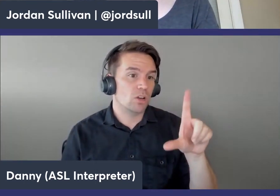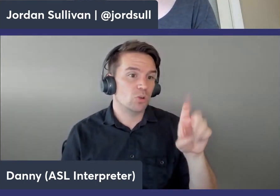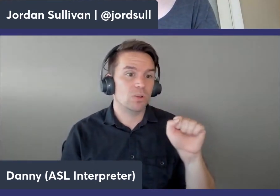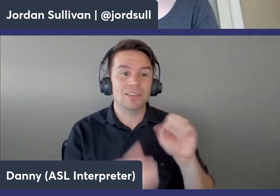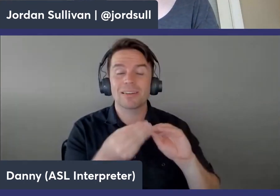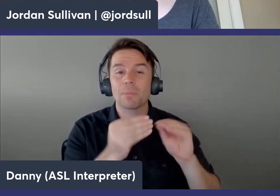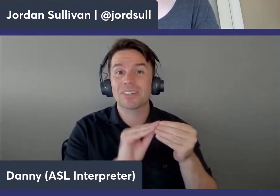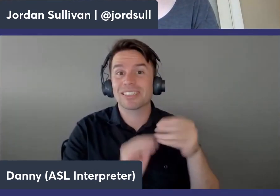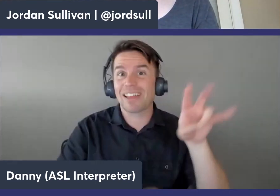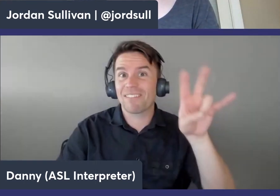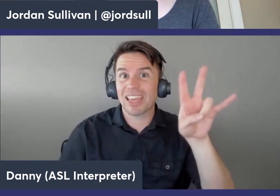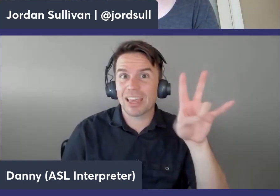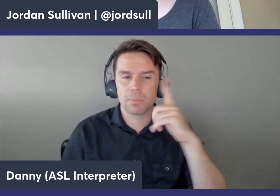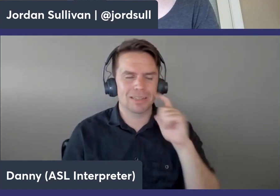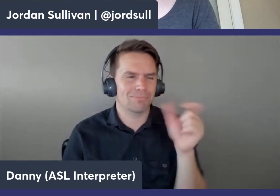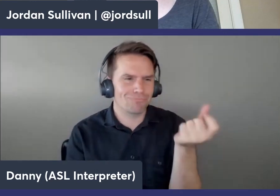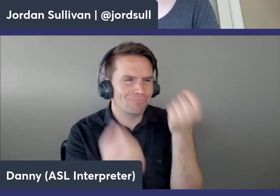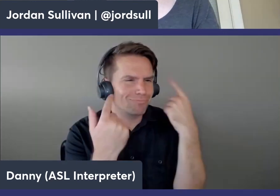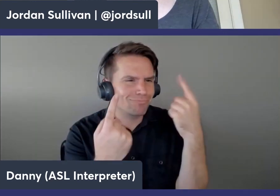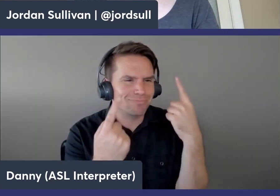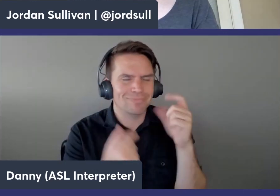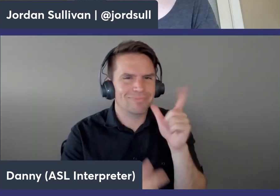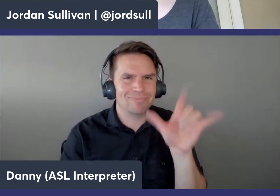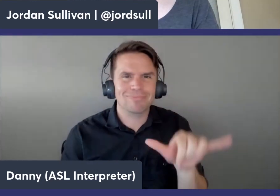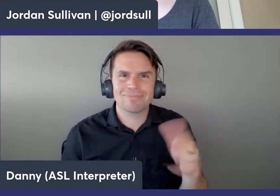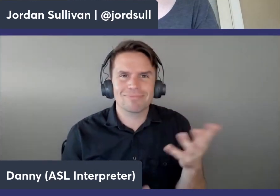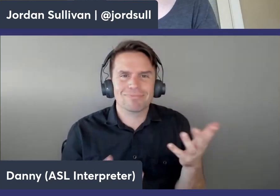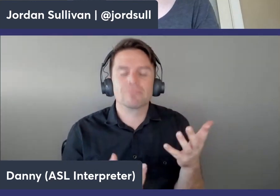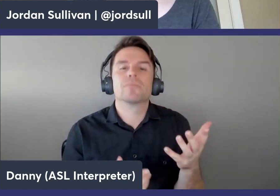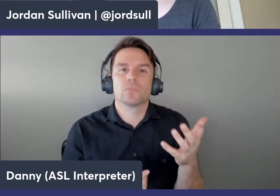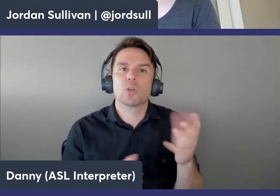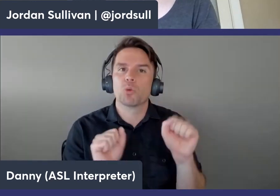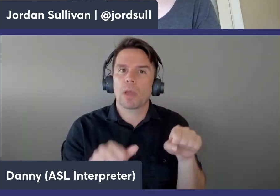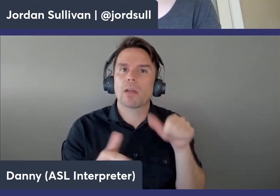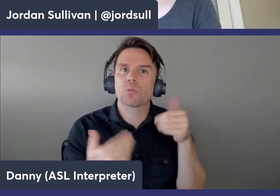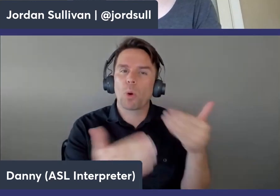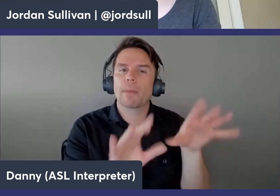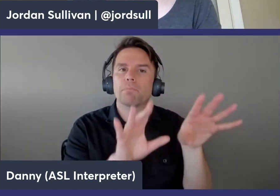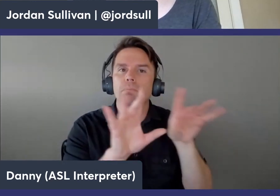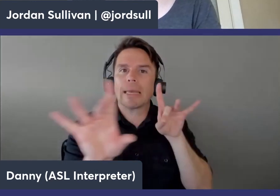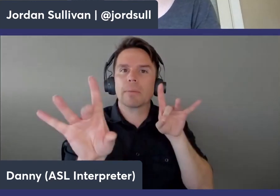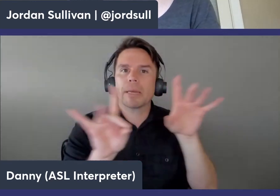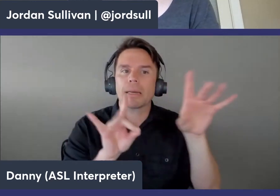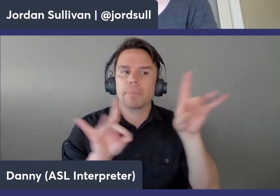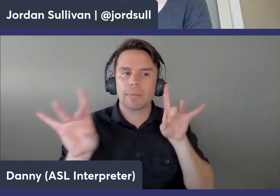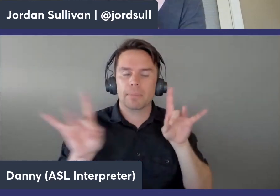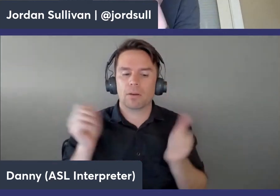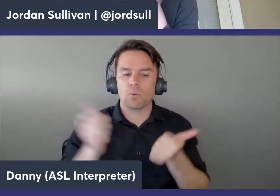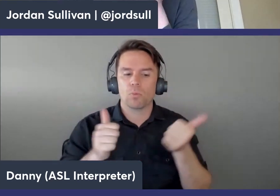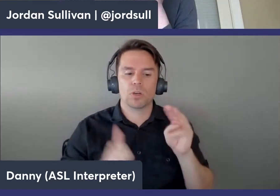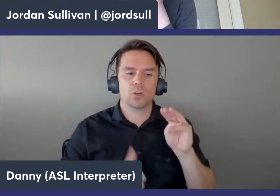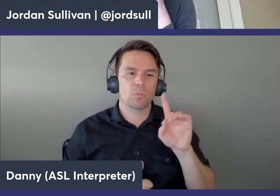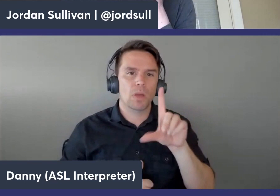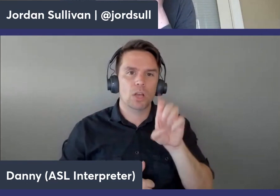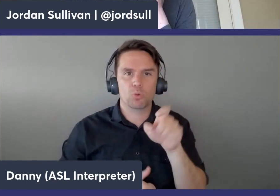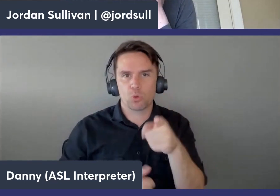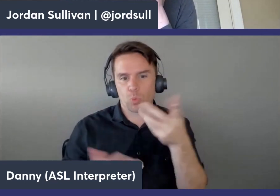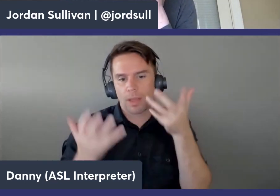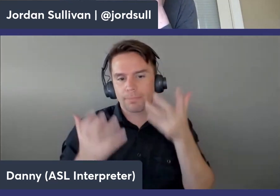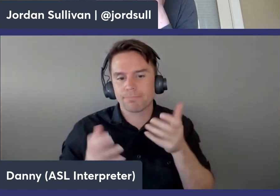then by all means, do that. You can do that technically. All right, so it sounds like we're in the right place. (chuckle) Came to the right place,